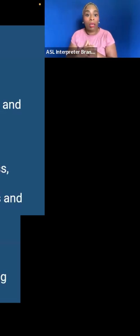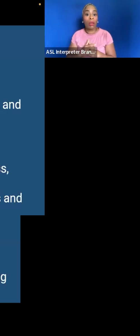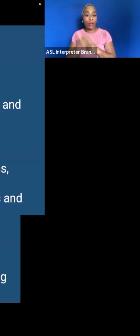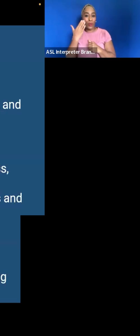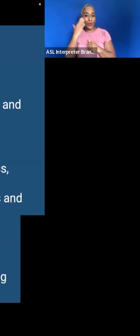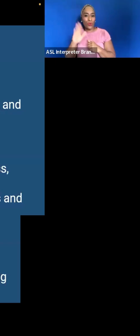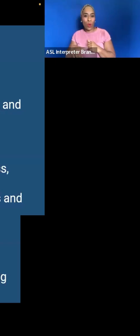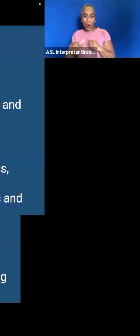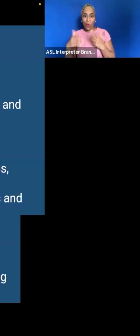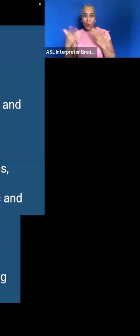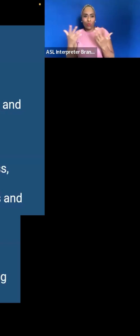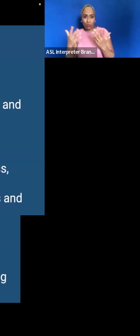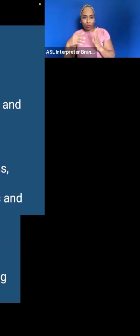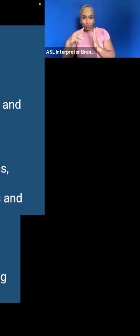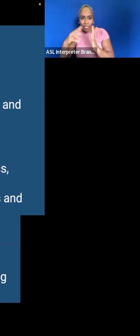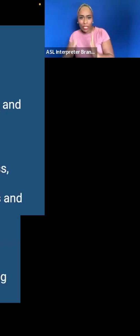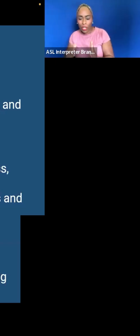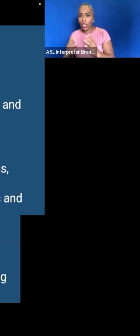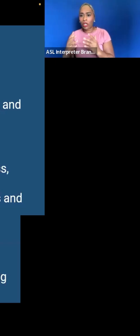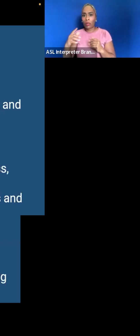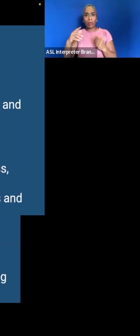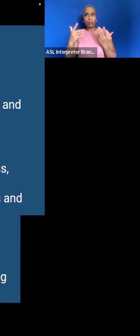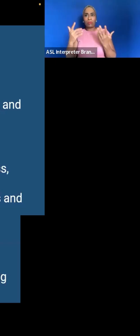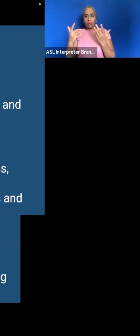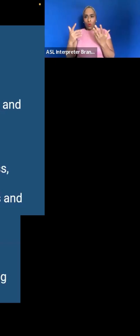Do they require assistive technology to be able to access print?